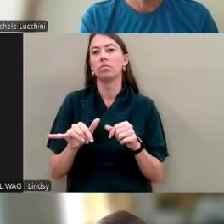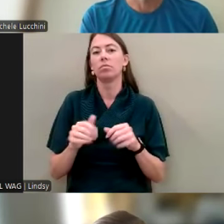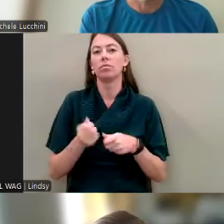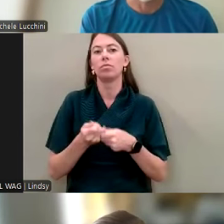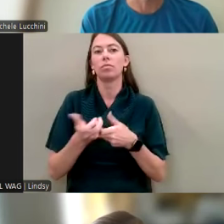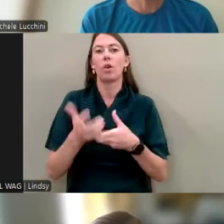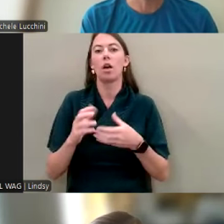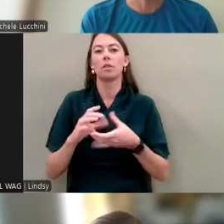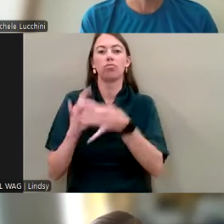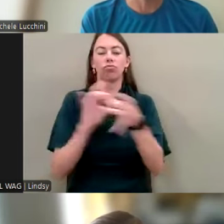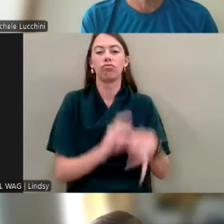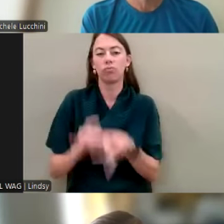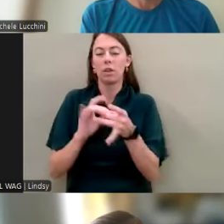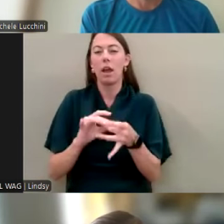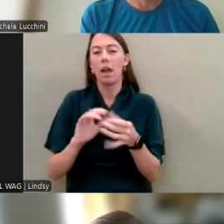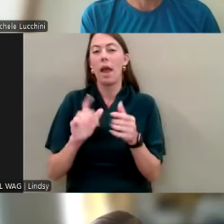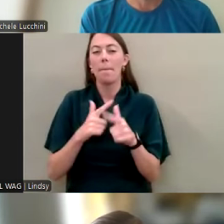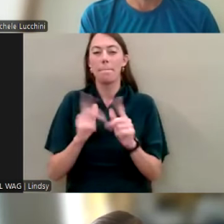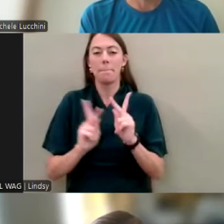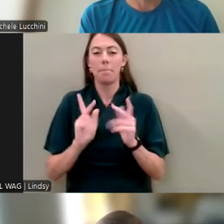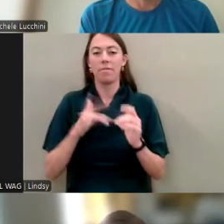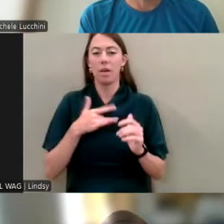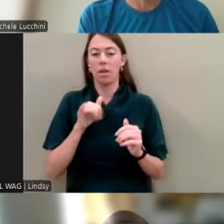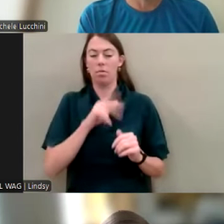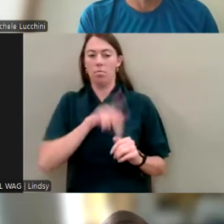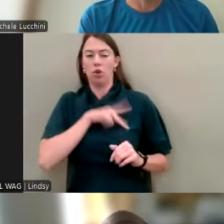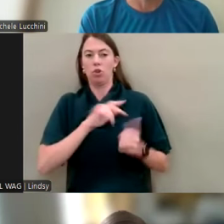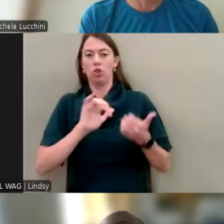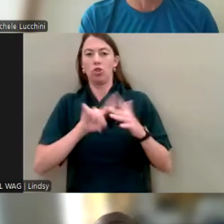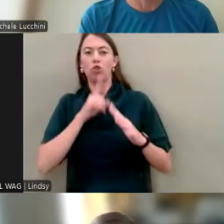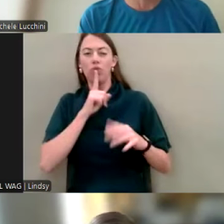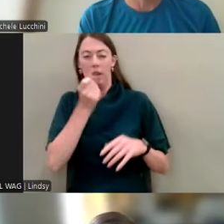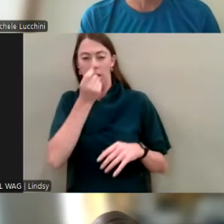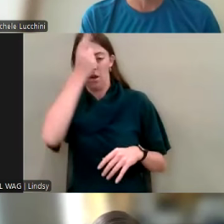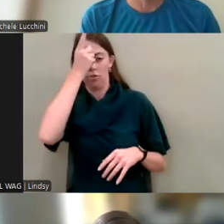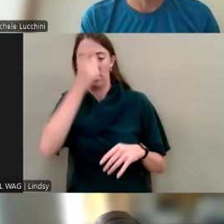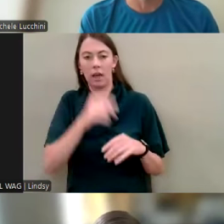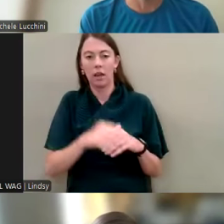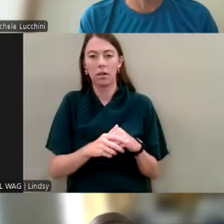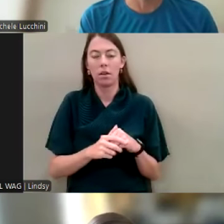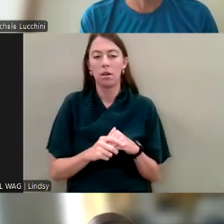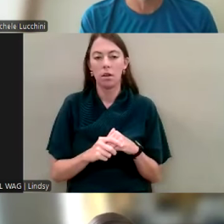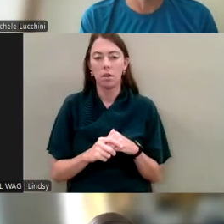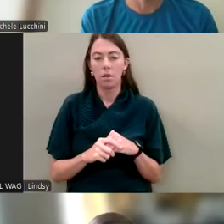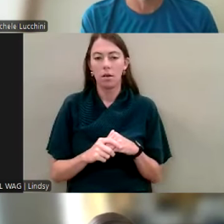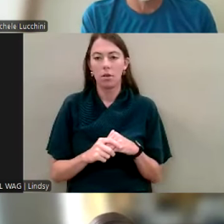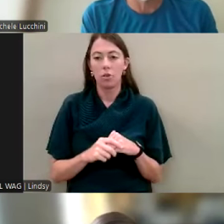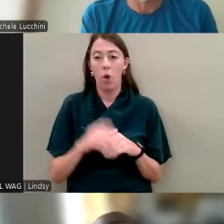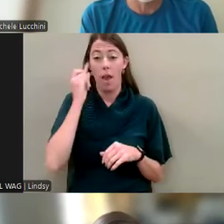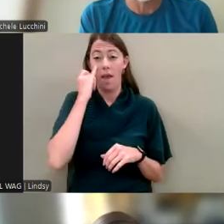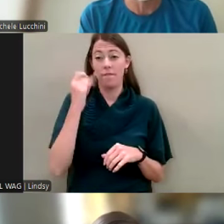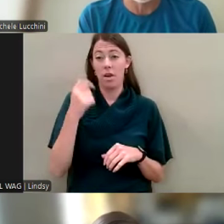So, scenario, like I'm the product owner for the main Colombian page, and I'm realizing